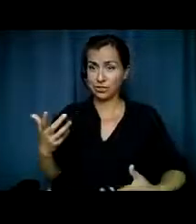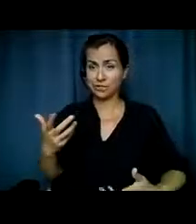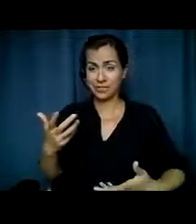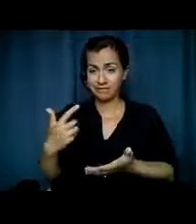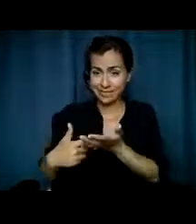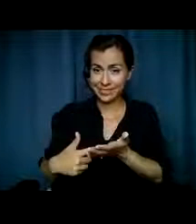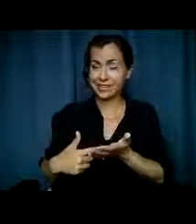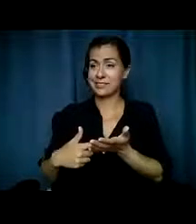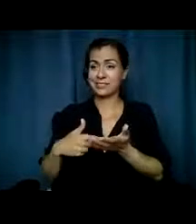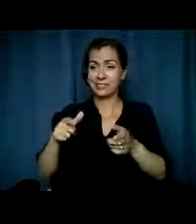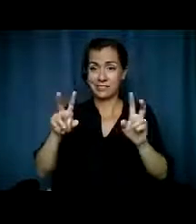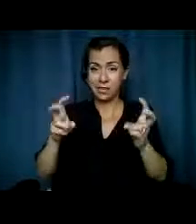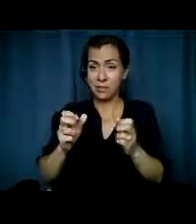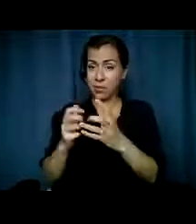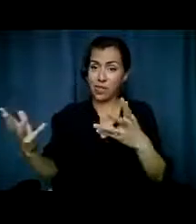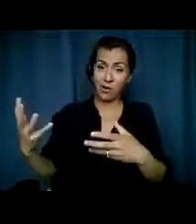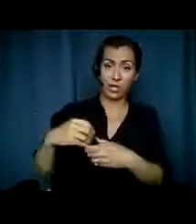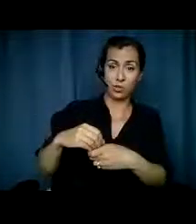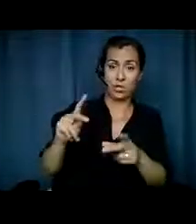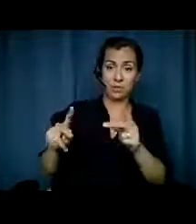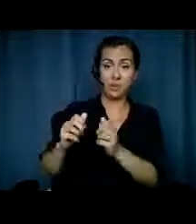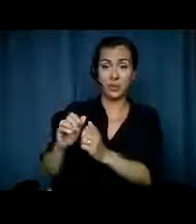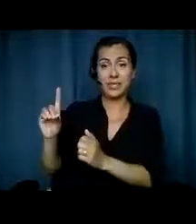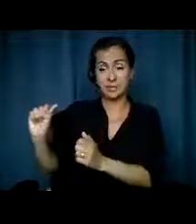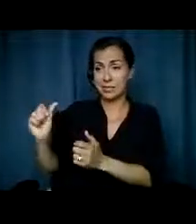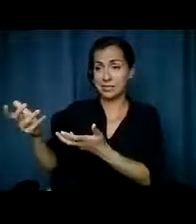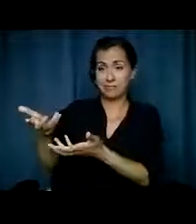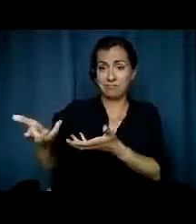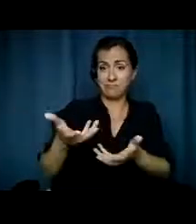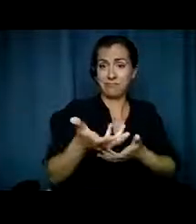He says "vote as if your life depends on it because it does."